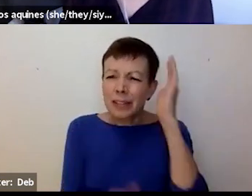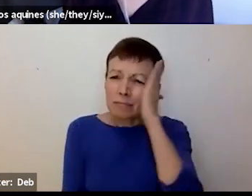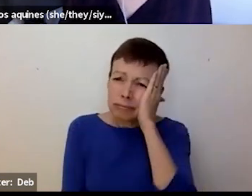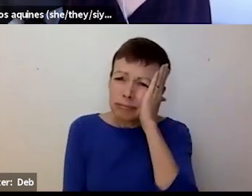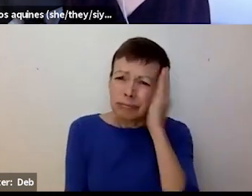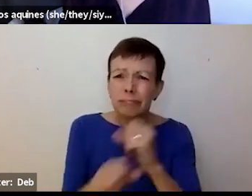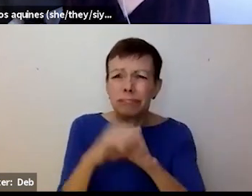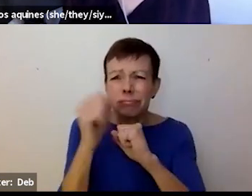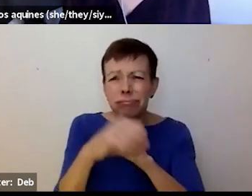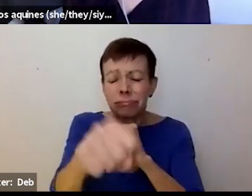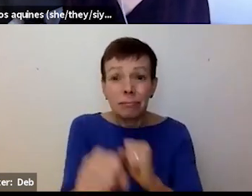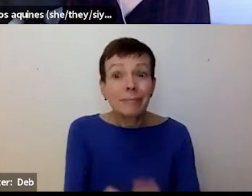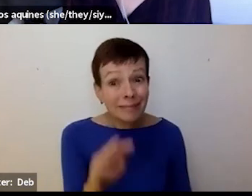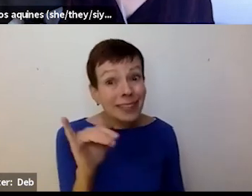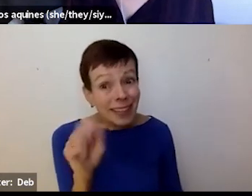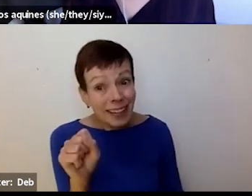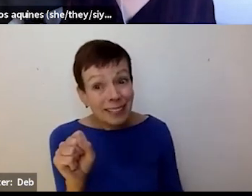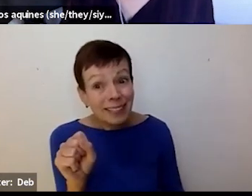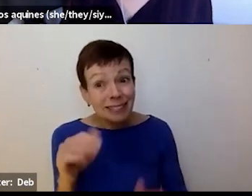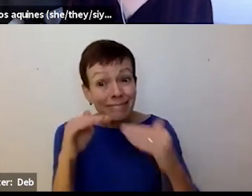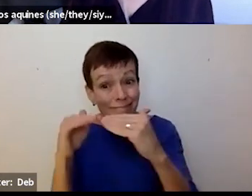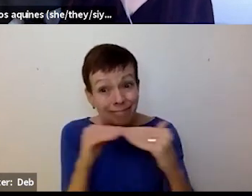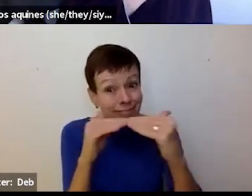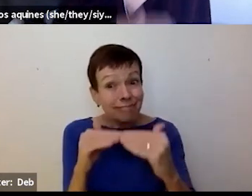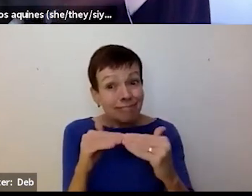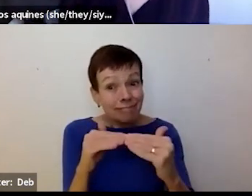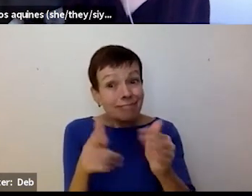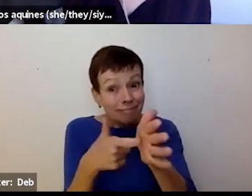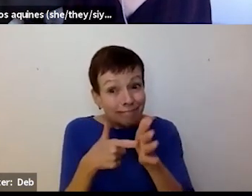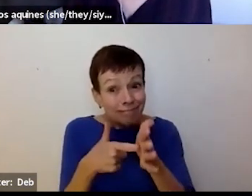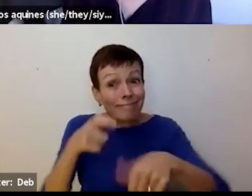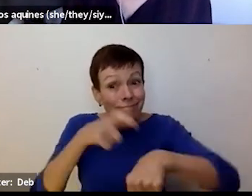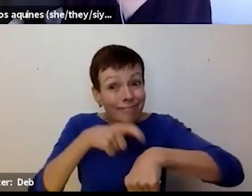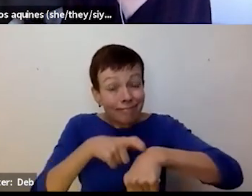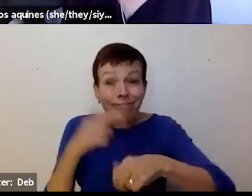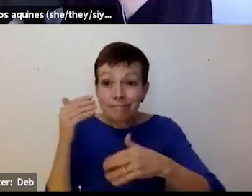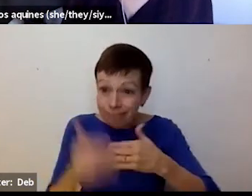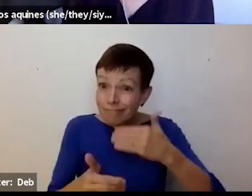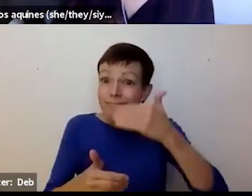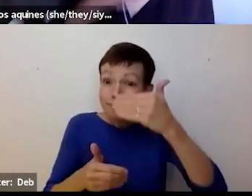which is why we have to prepare for that whenever you write anything like this. We used to call the